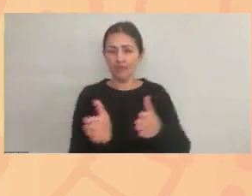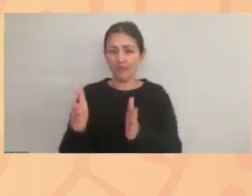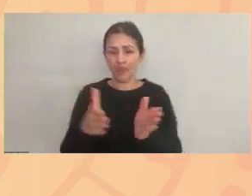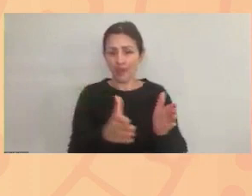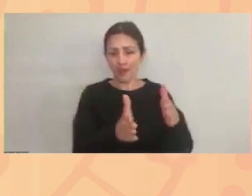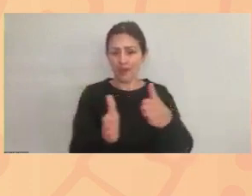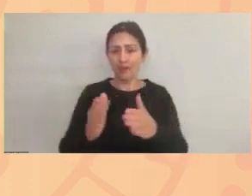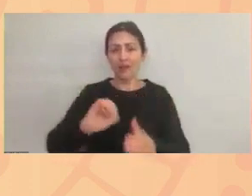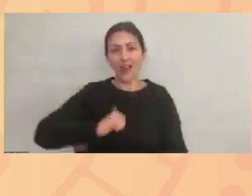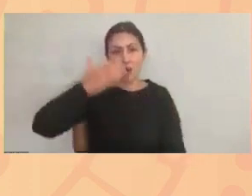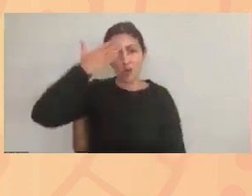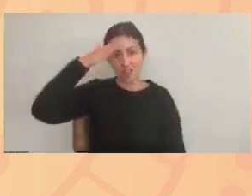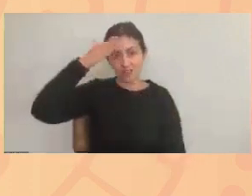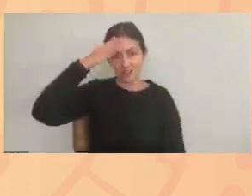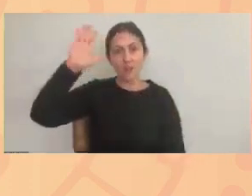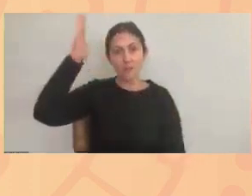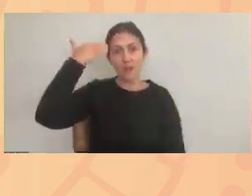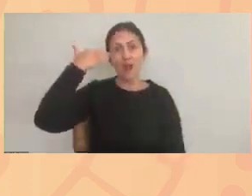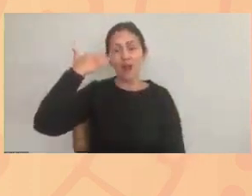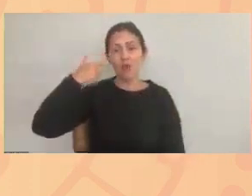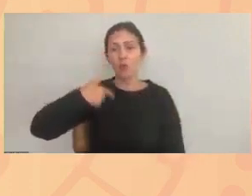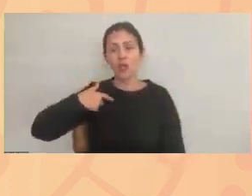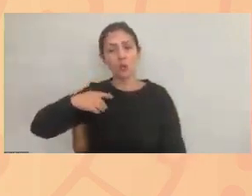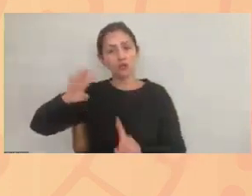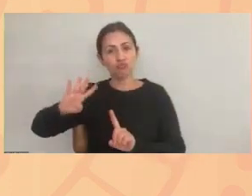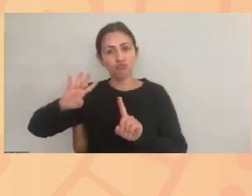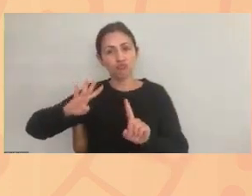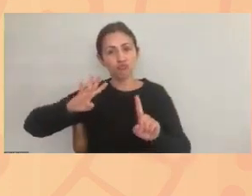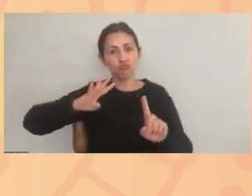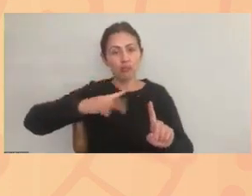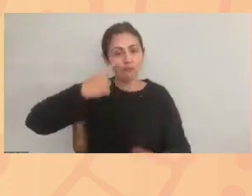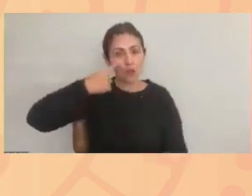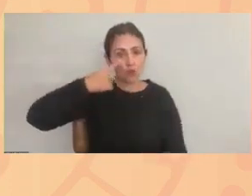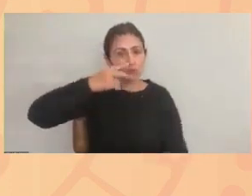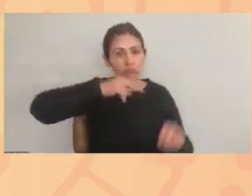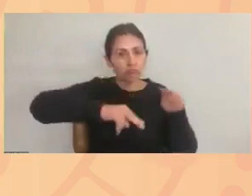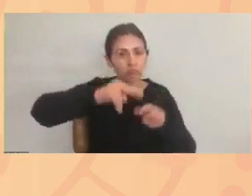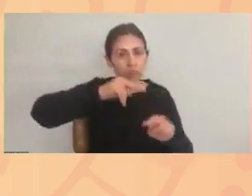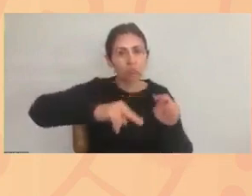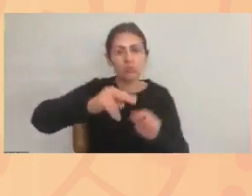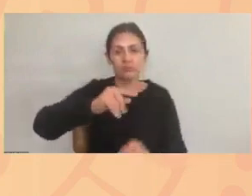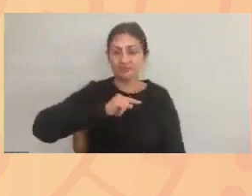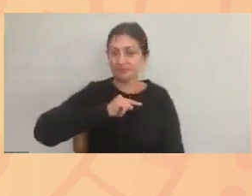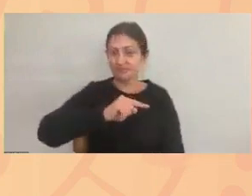they take us down and we go out there, it's like a classroom.